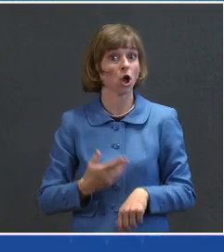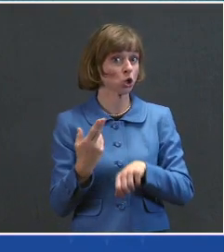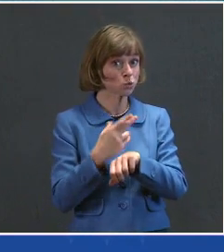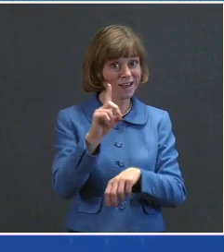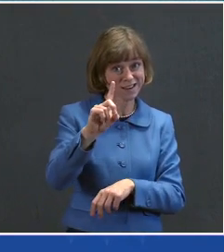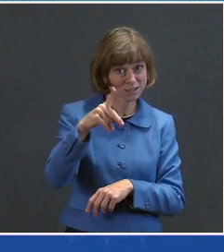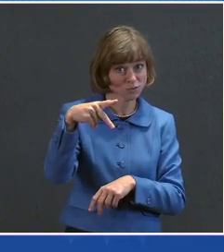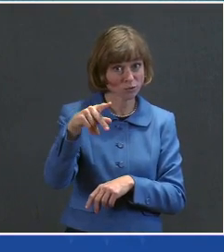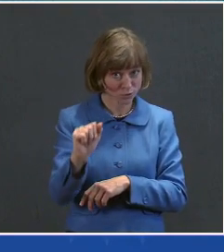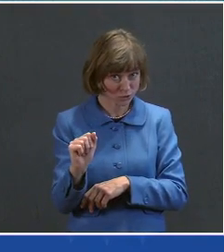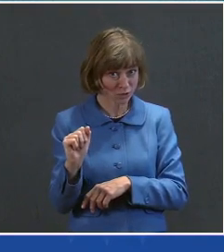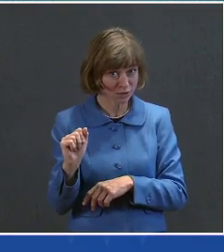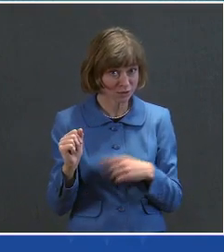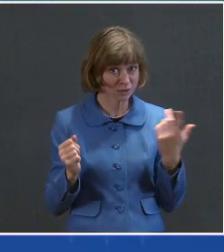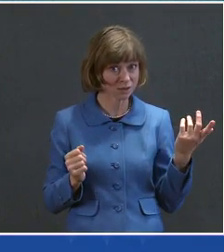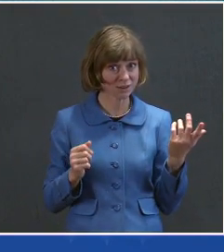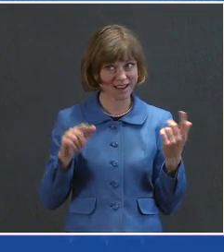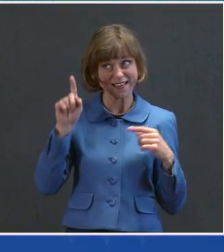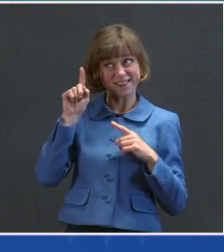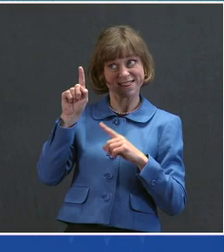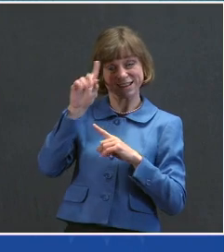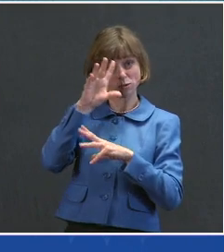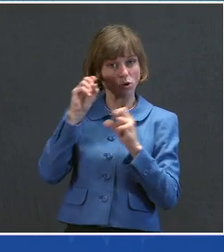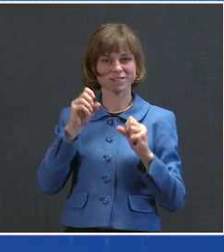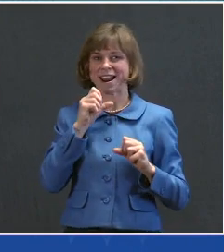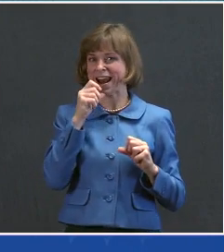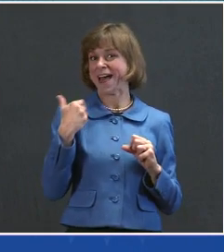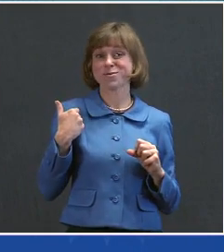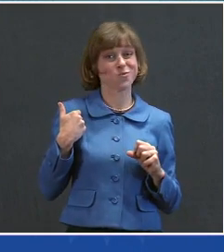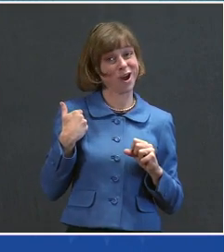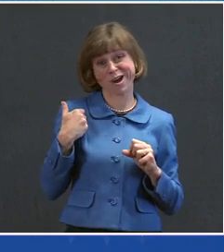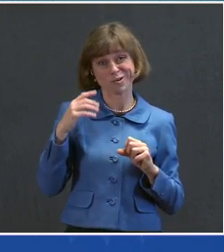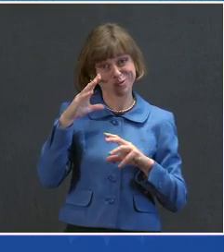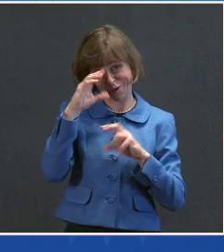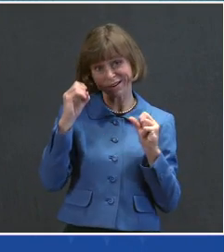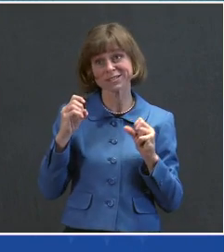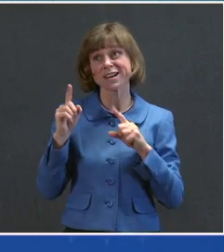which is something this President, and not the prior President, committed to invoking.